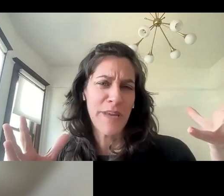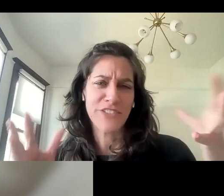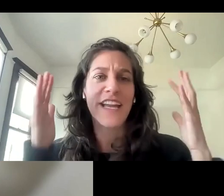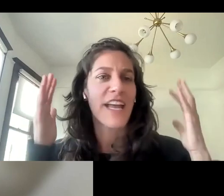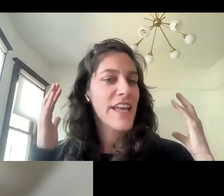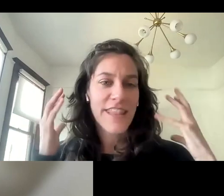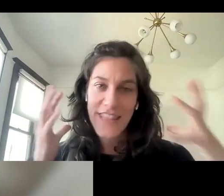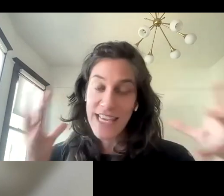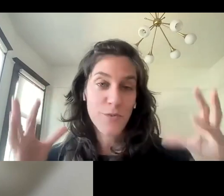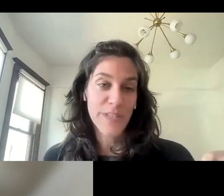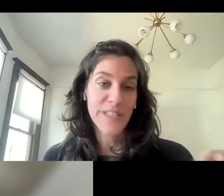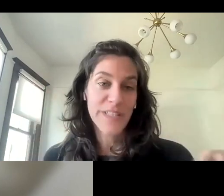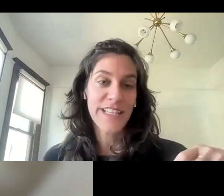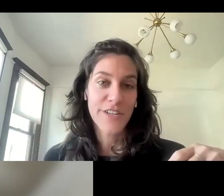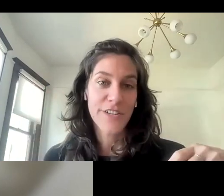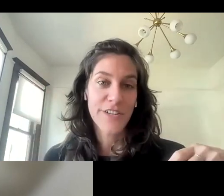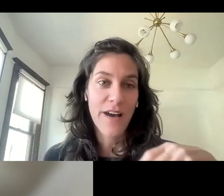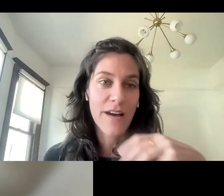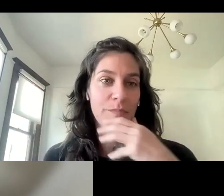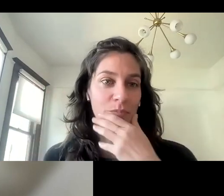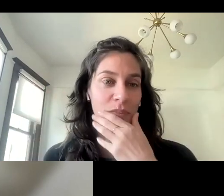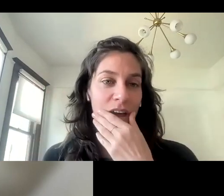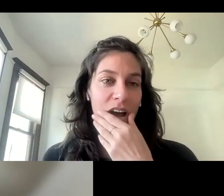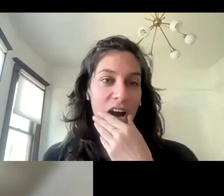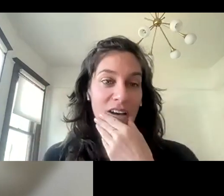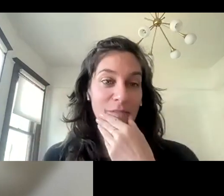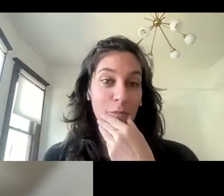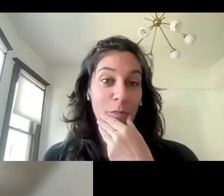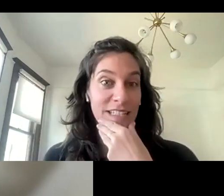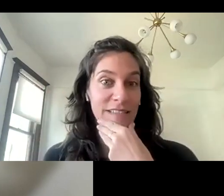or three-pager, like things to really consider- Okay.